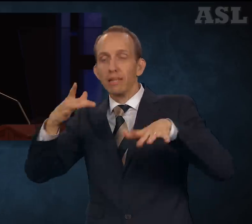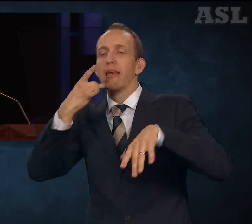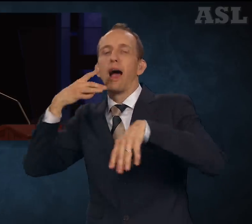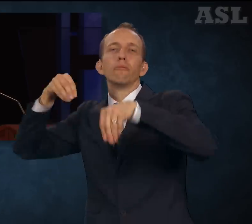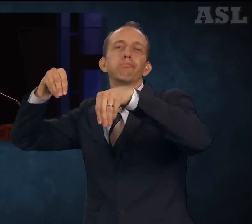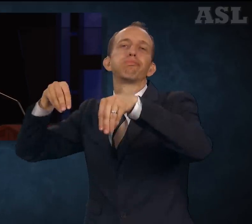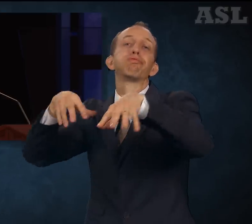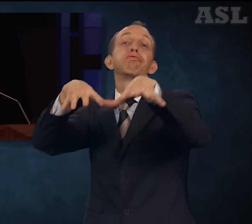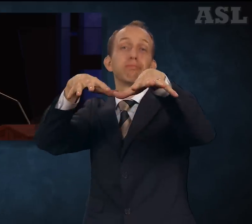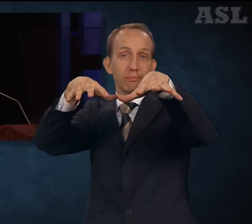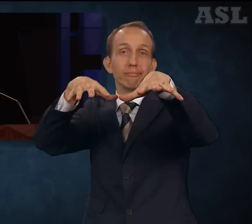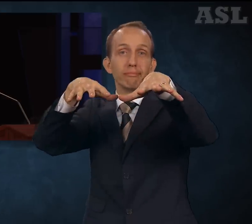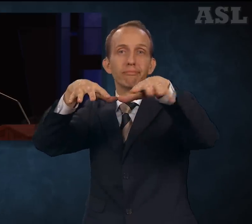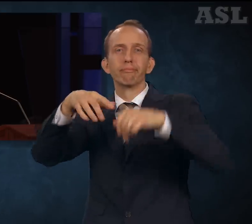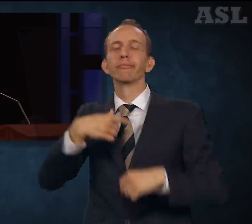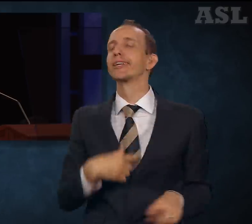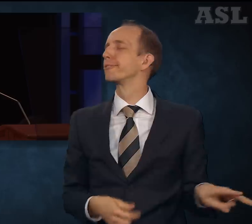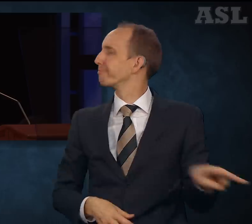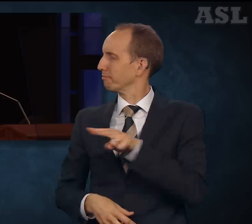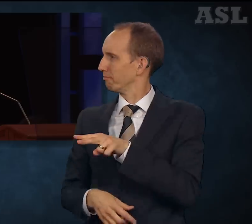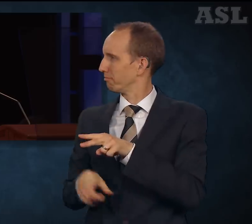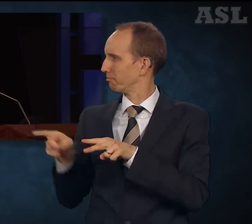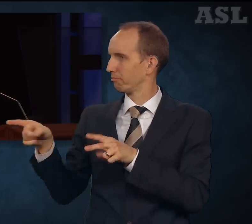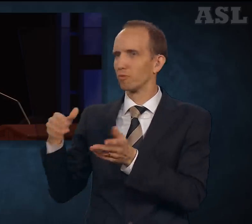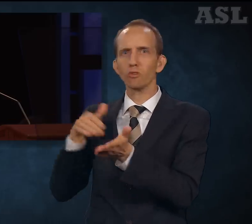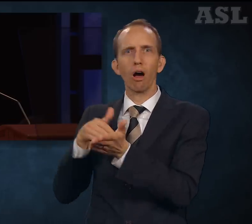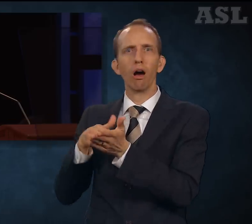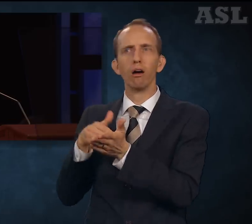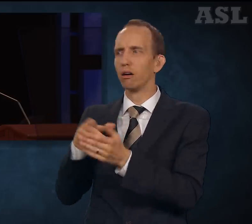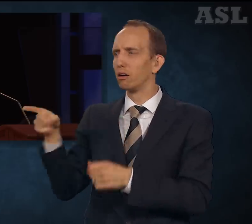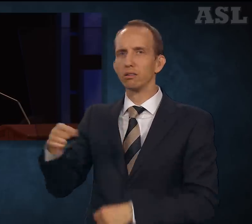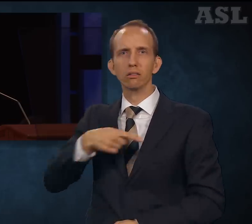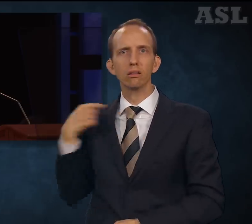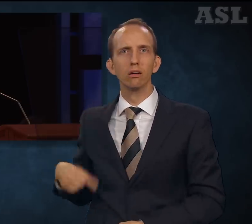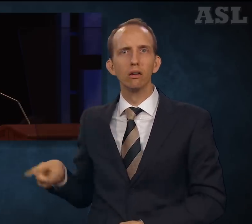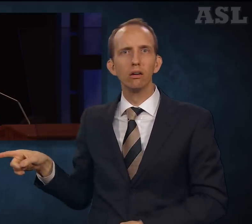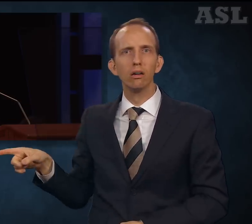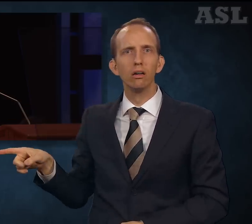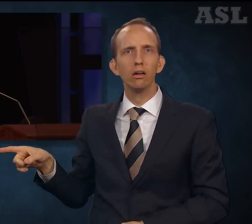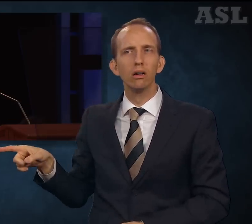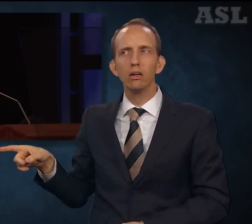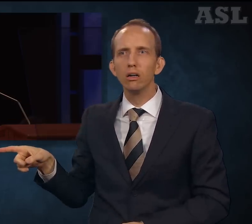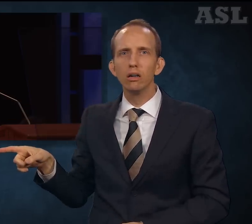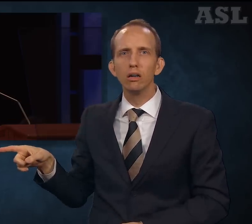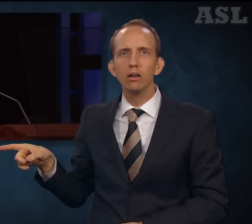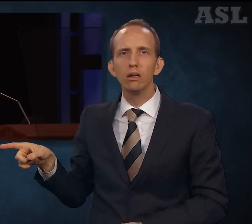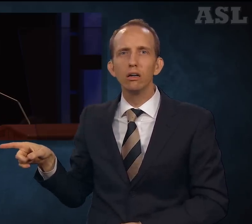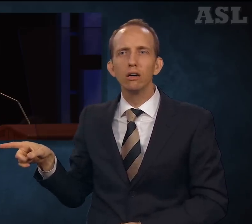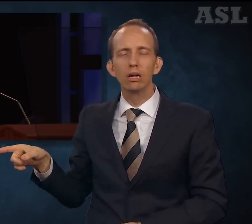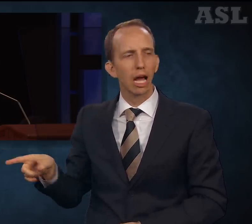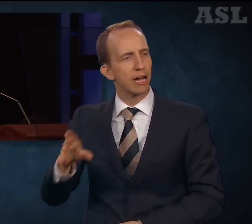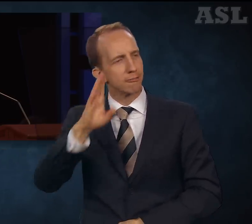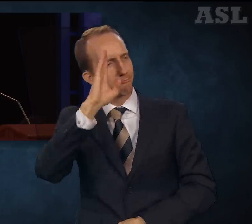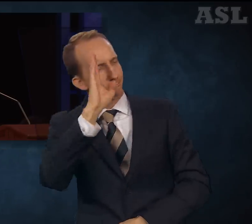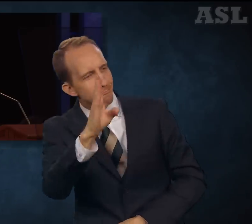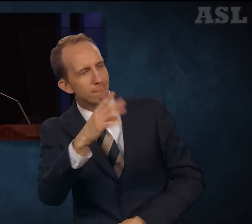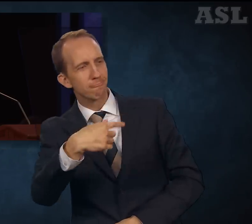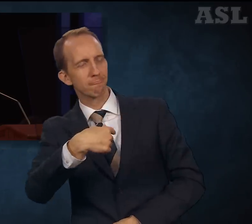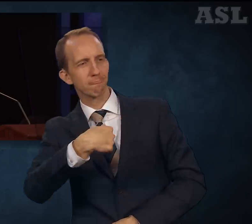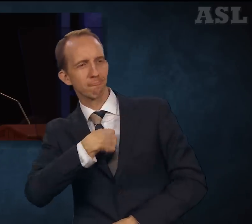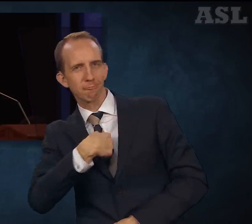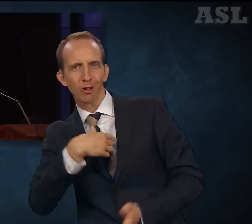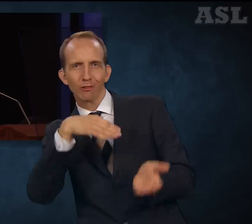WHEN THE LIGHTS CAME UP